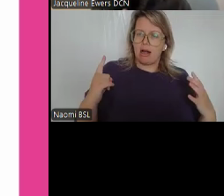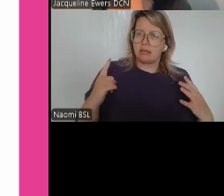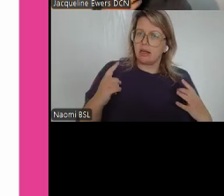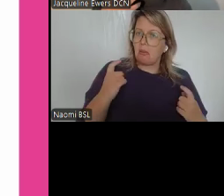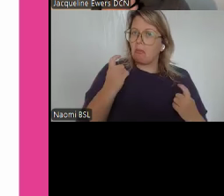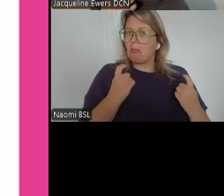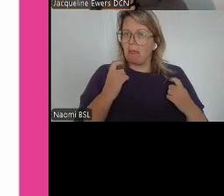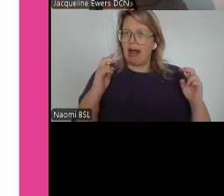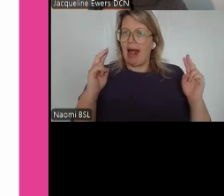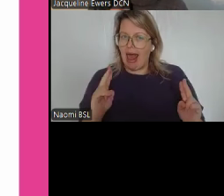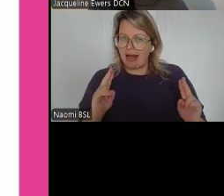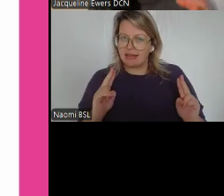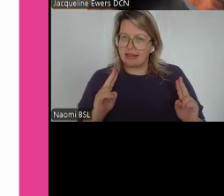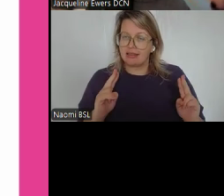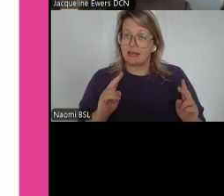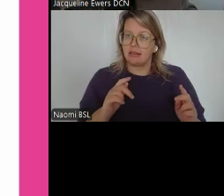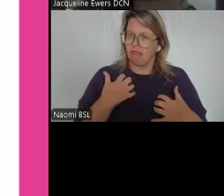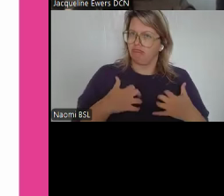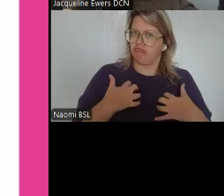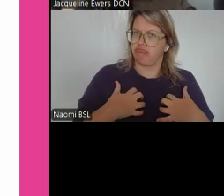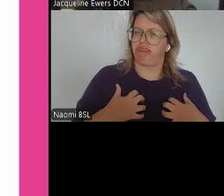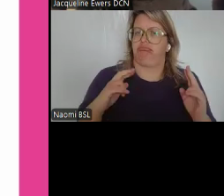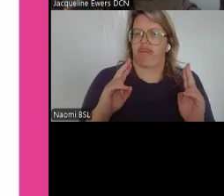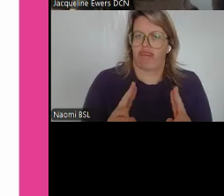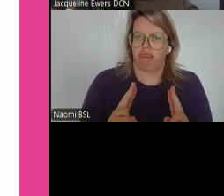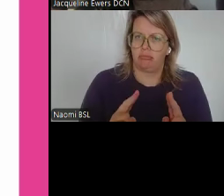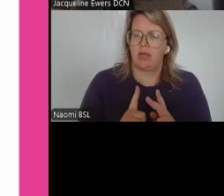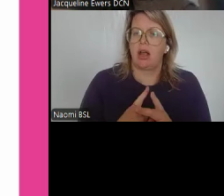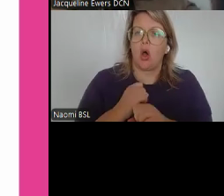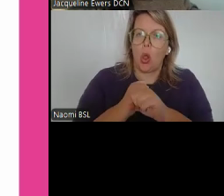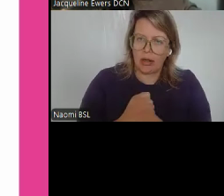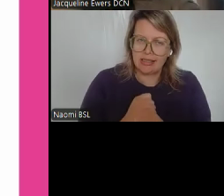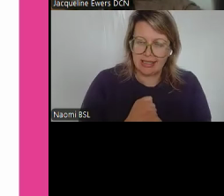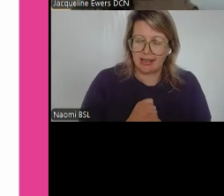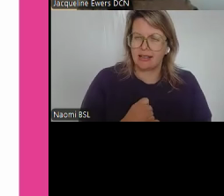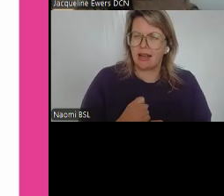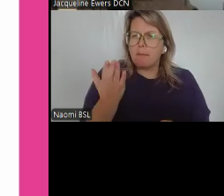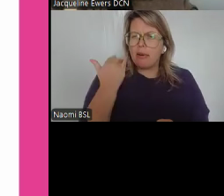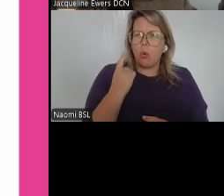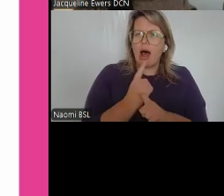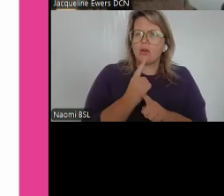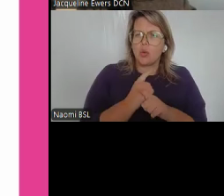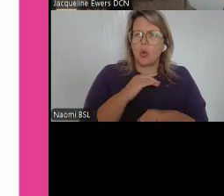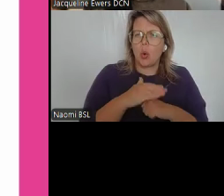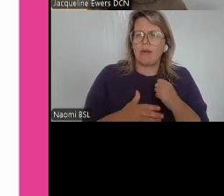I've talked about acquisition, how expensive it is to generate those people who are aware of you.